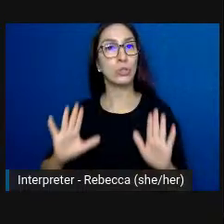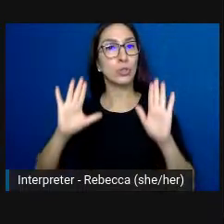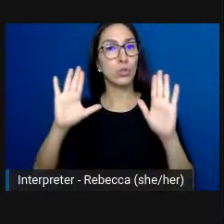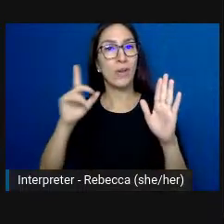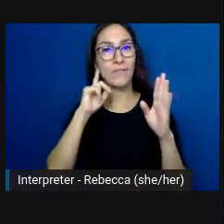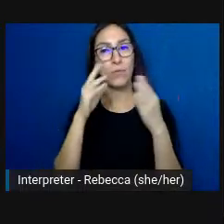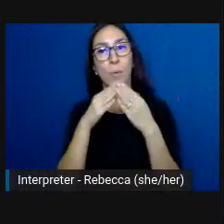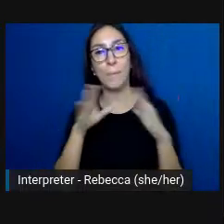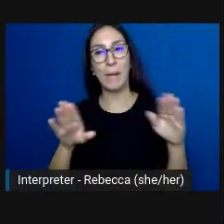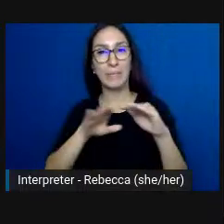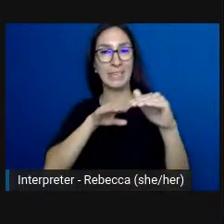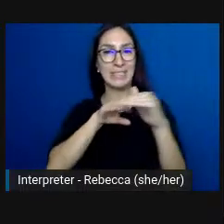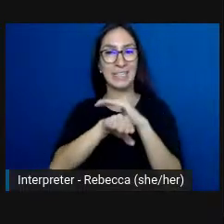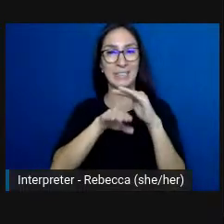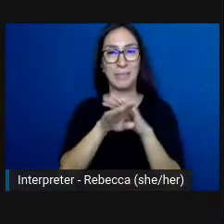is a WordPress plug-in and I will demonstrate this later.